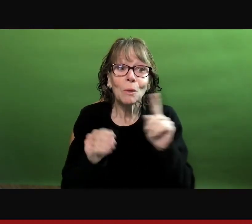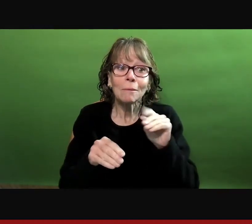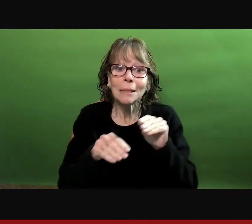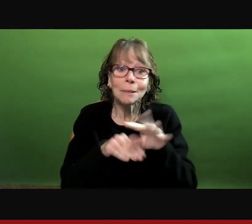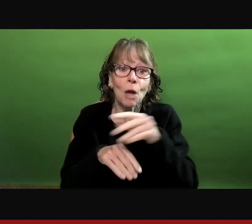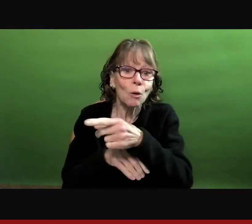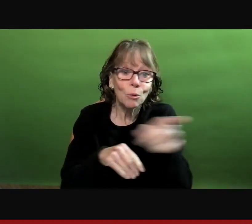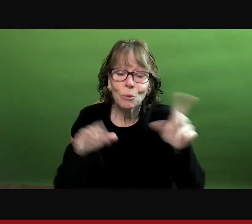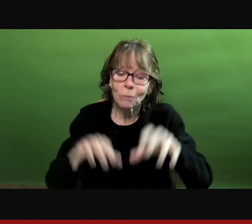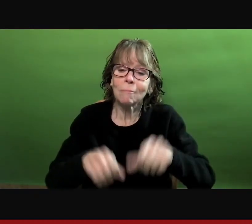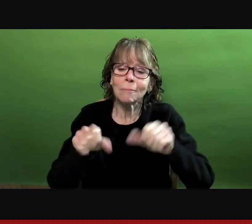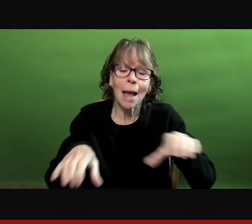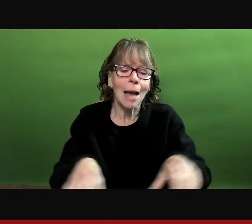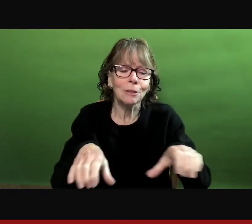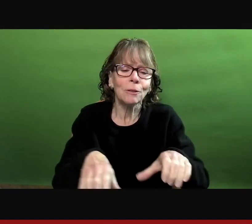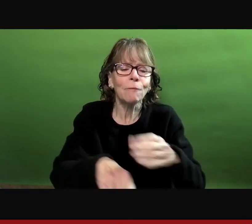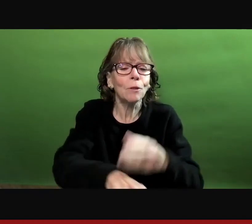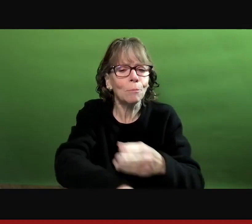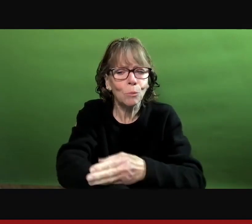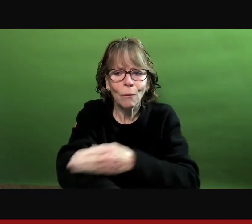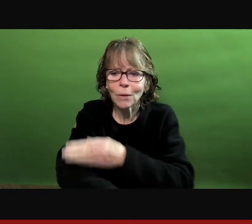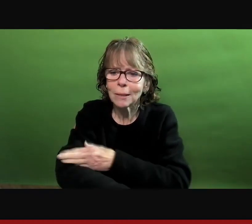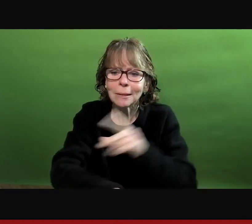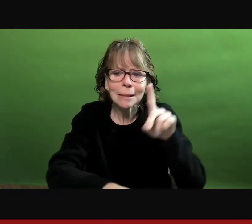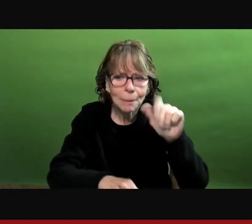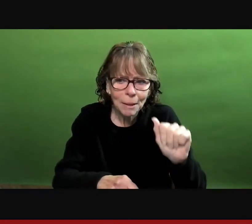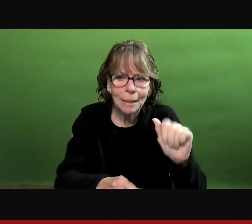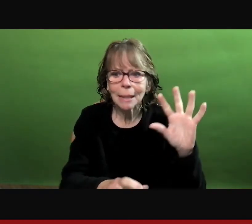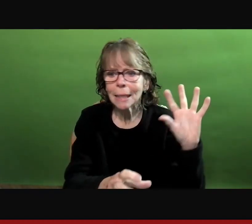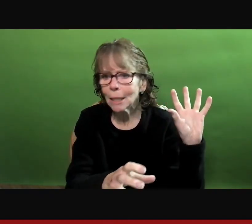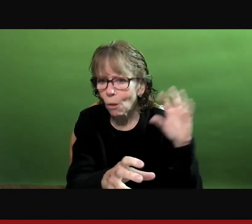toward improving disability inclusion in healthcare and medicine. There is